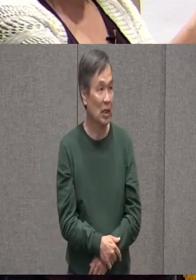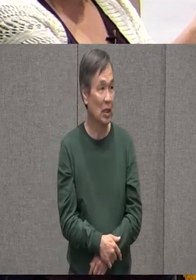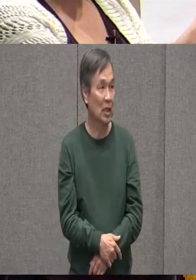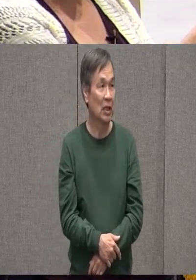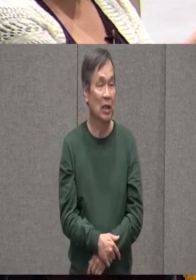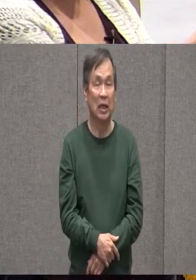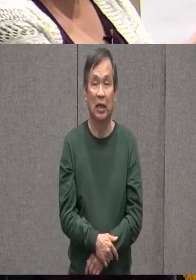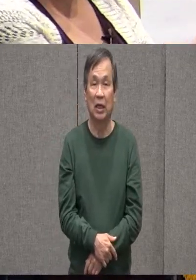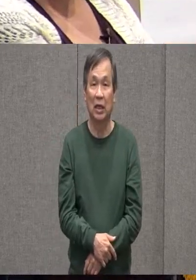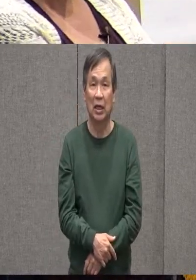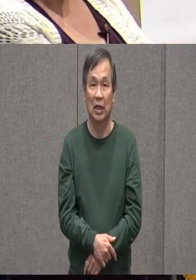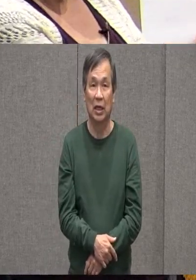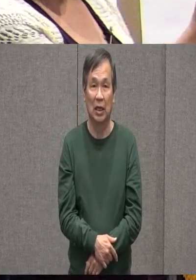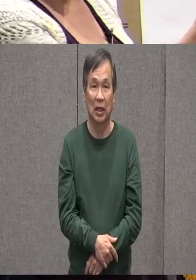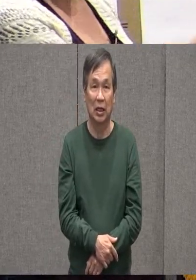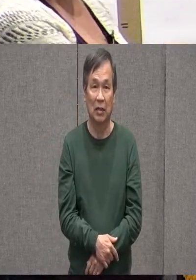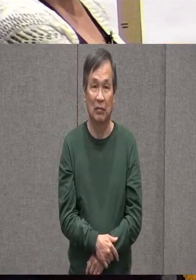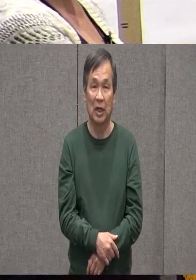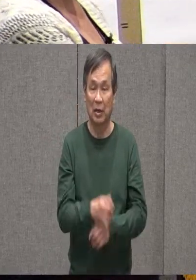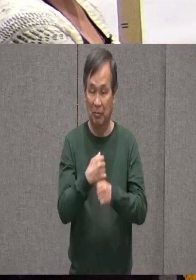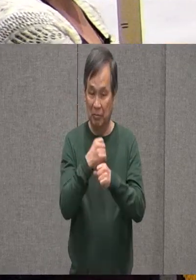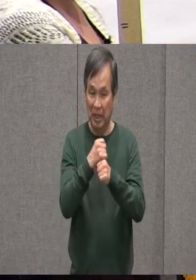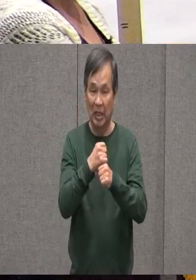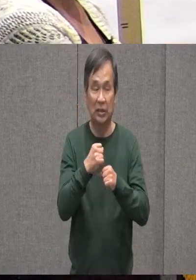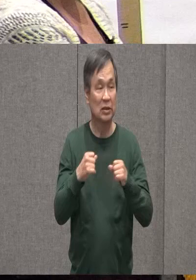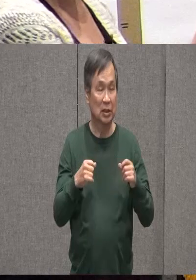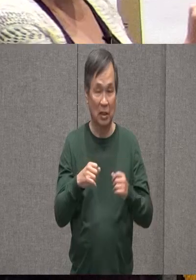by squishing them down, but it makes these cool little pop-up shapes